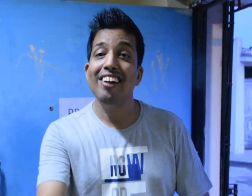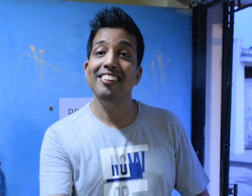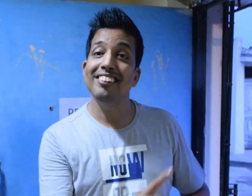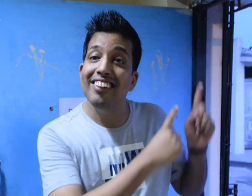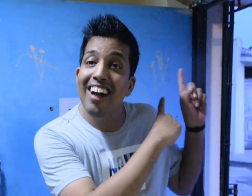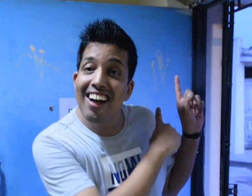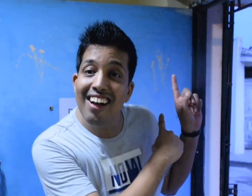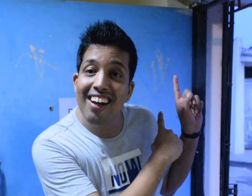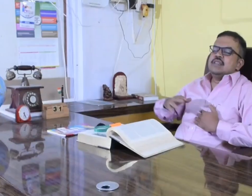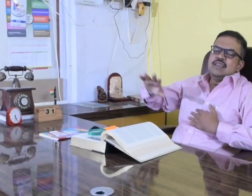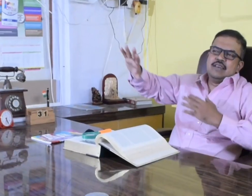Hey Sir...